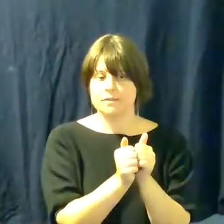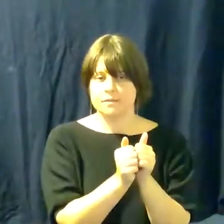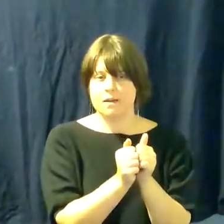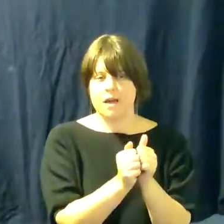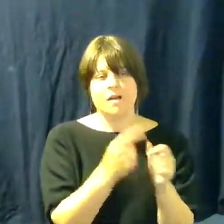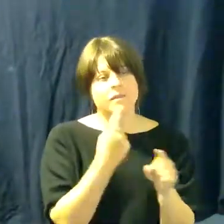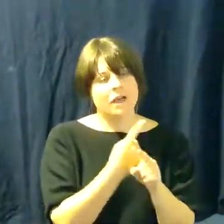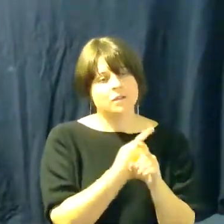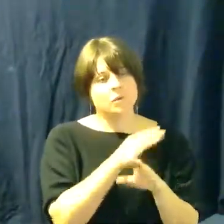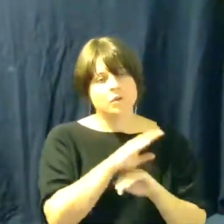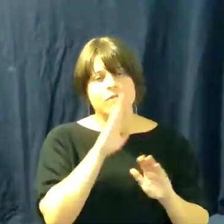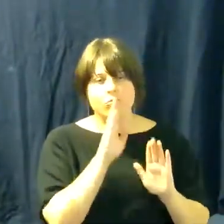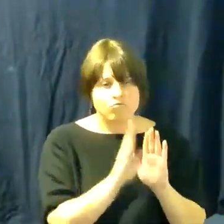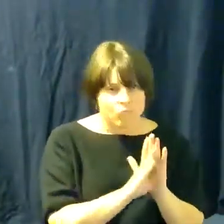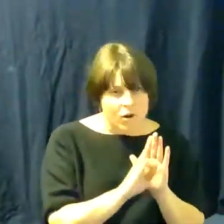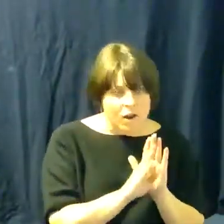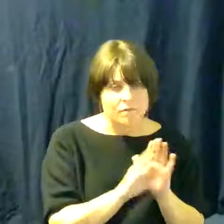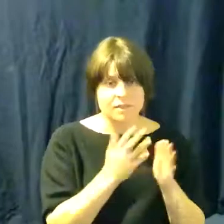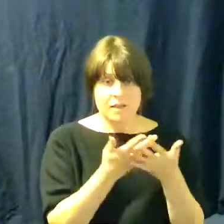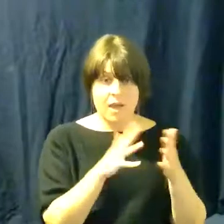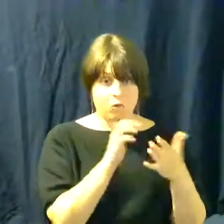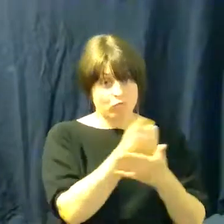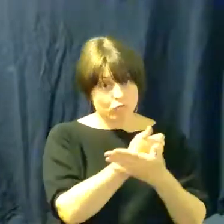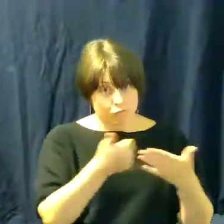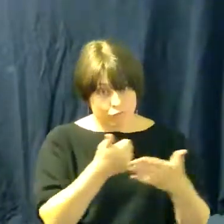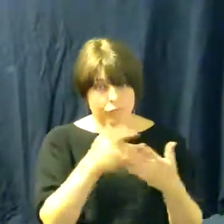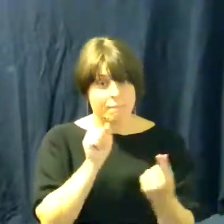and then there will be a mentoring agreement that you will fill in with